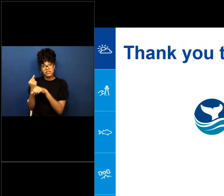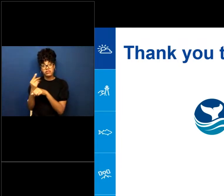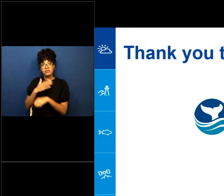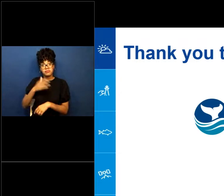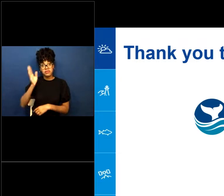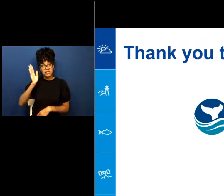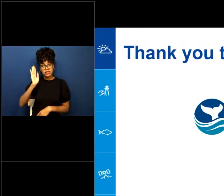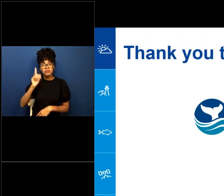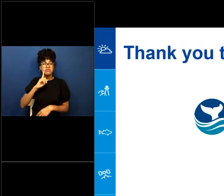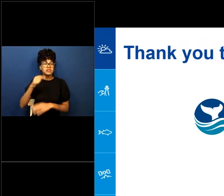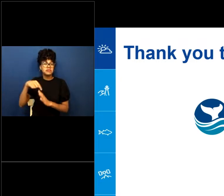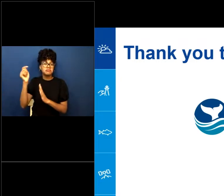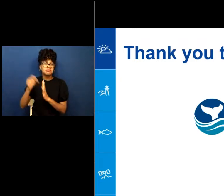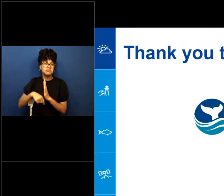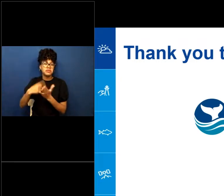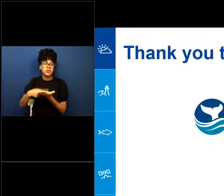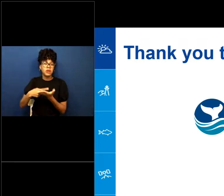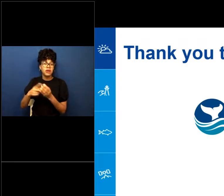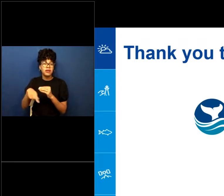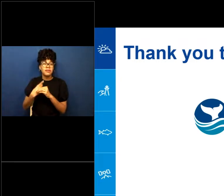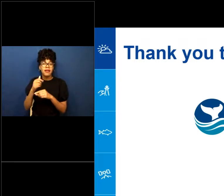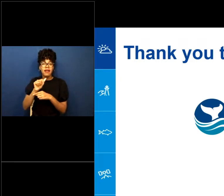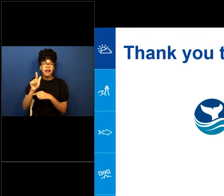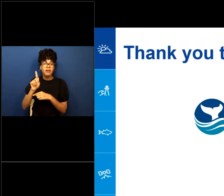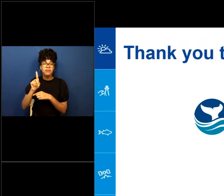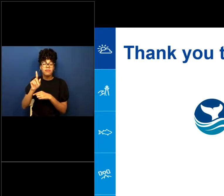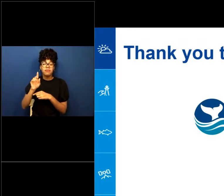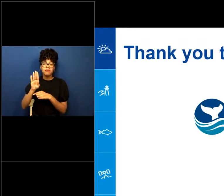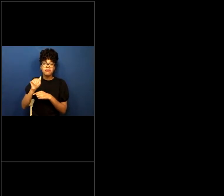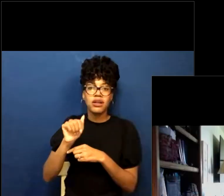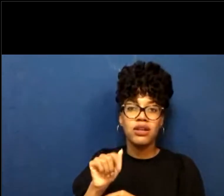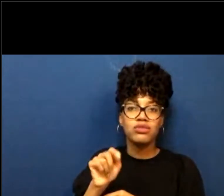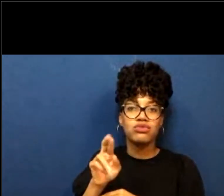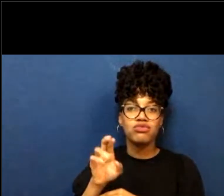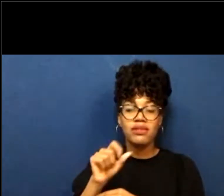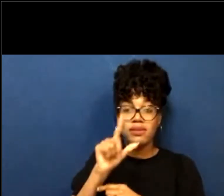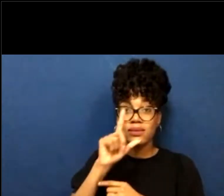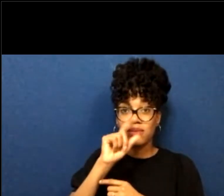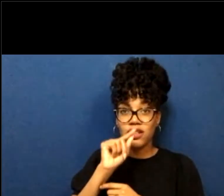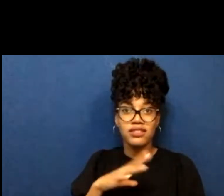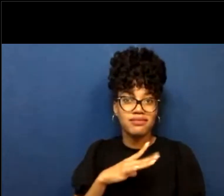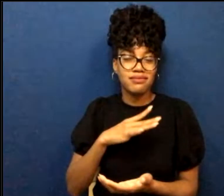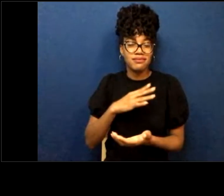of the albatross and satellite tagging. And that's it. I think we're ready for some questions.